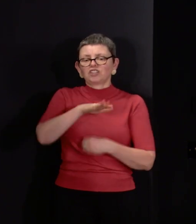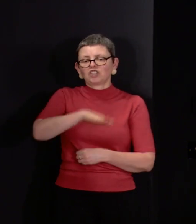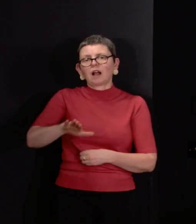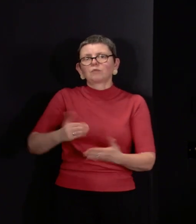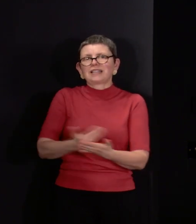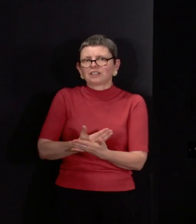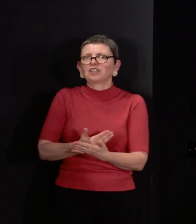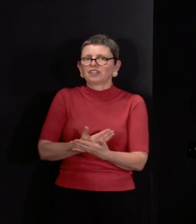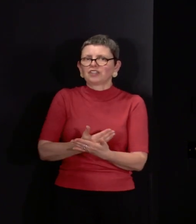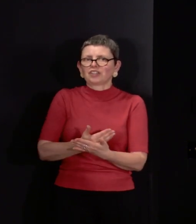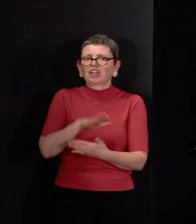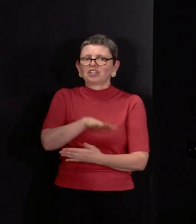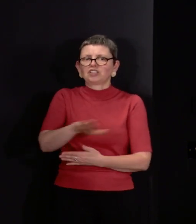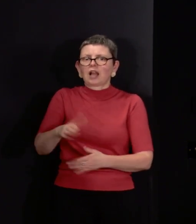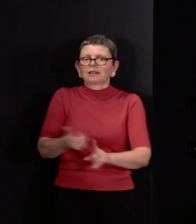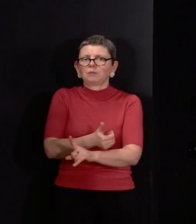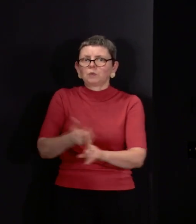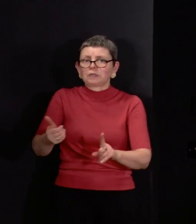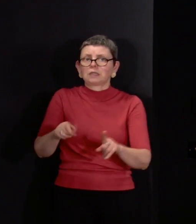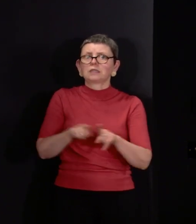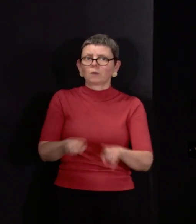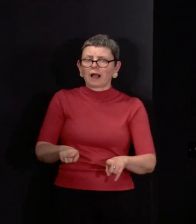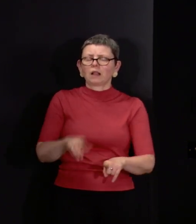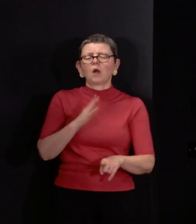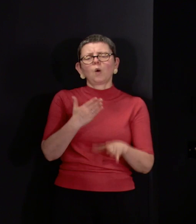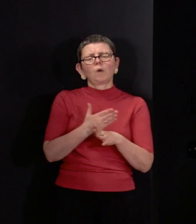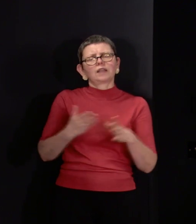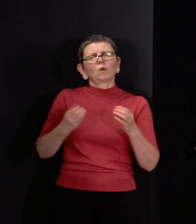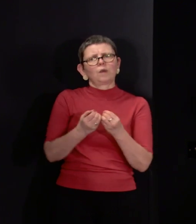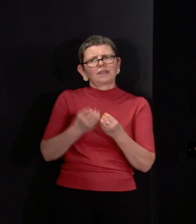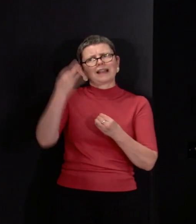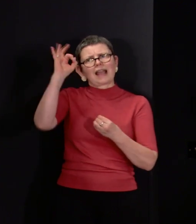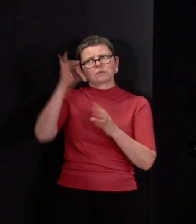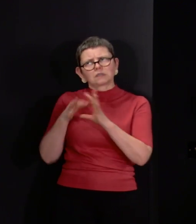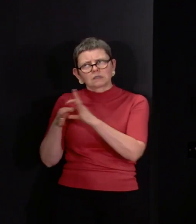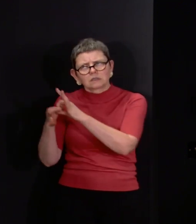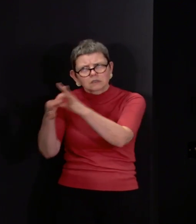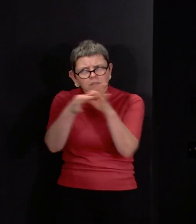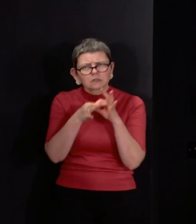we are working very closely with our colleagues in local authorities, our colleagues in health,